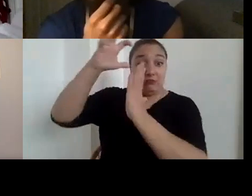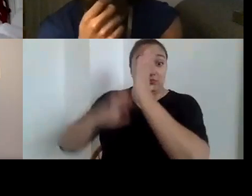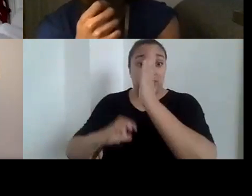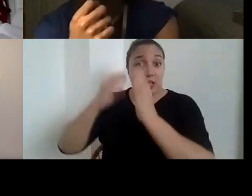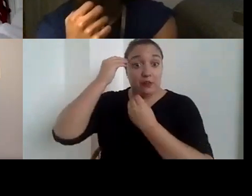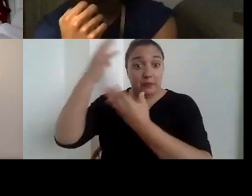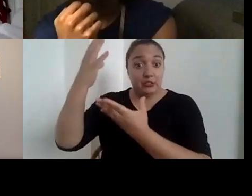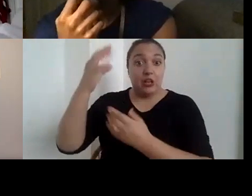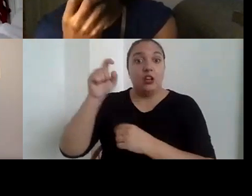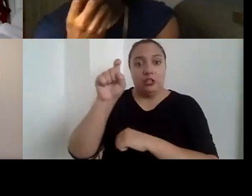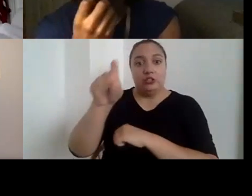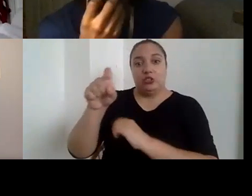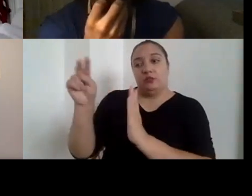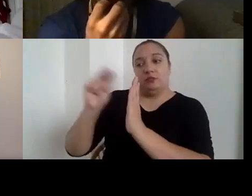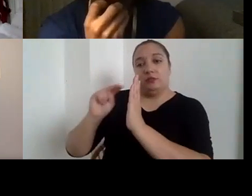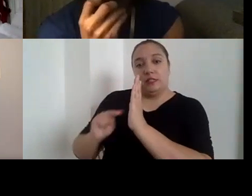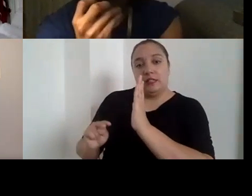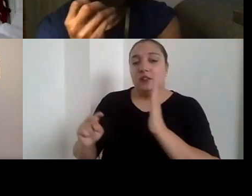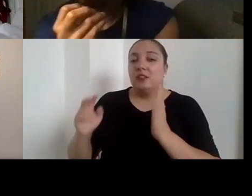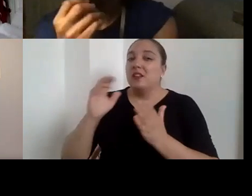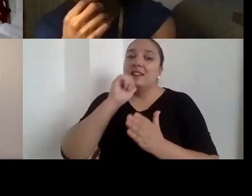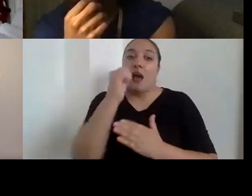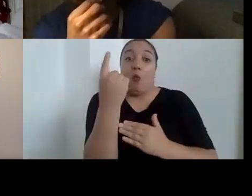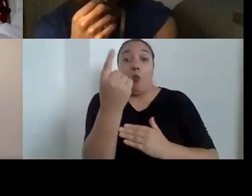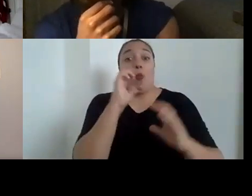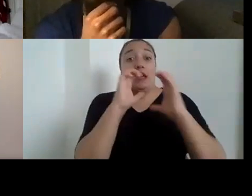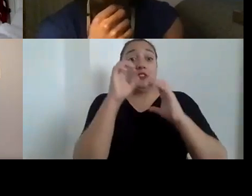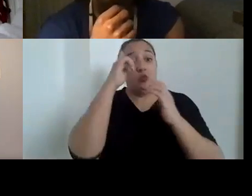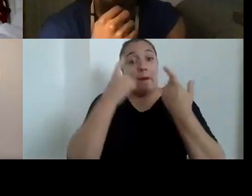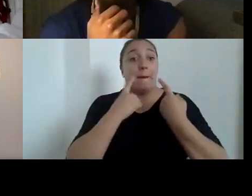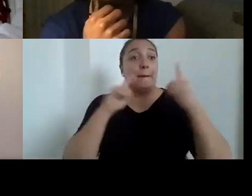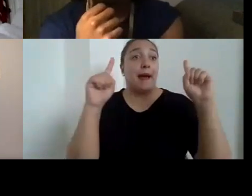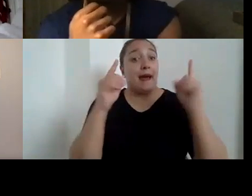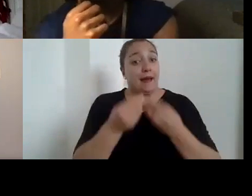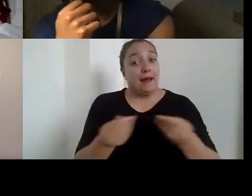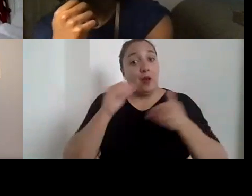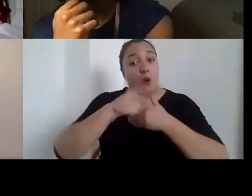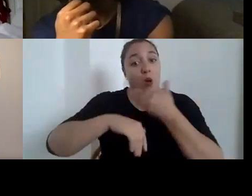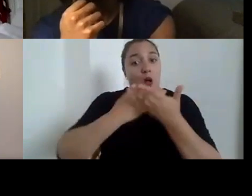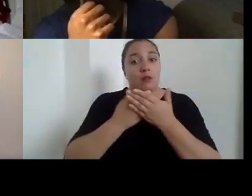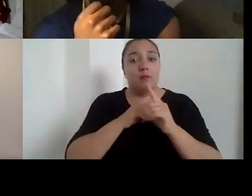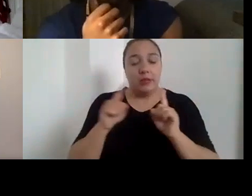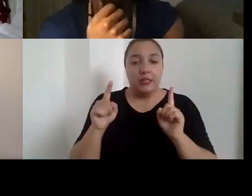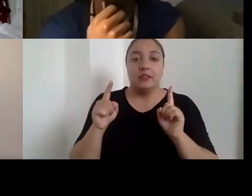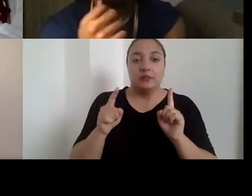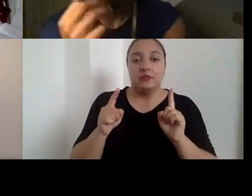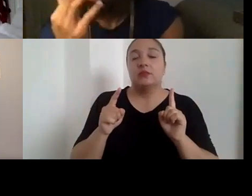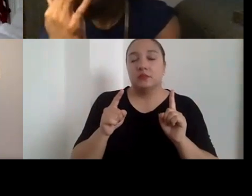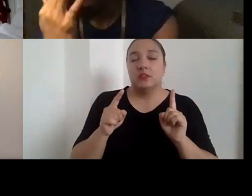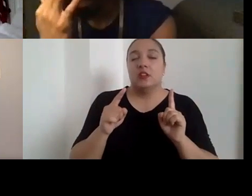the things you need from it so as you're figuring out how to use your time and take care of yourselves, pop in and out of